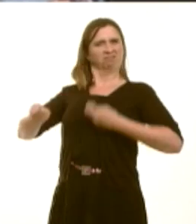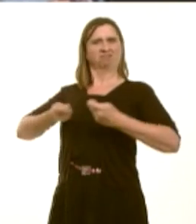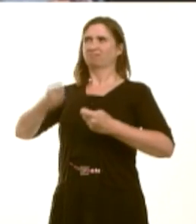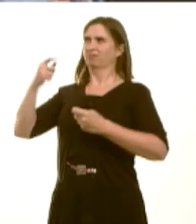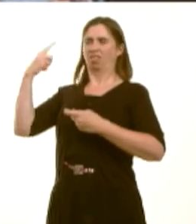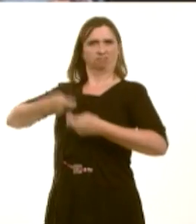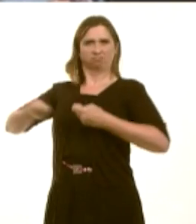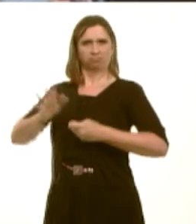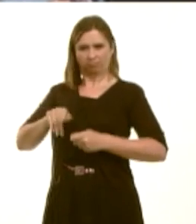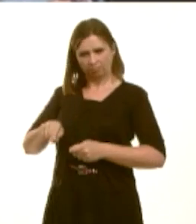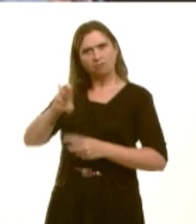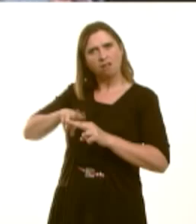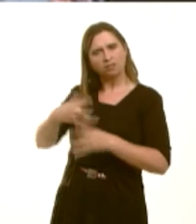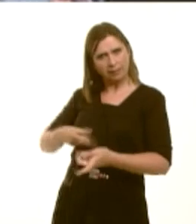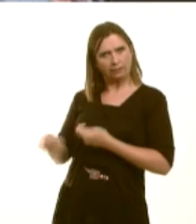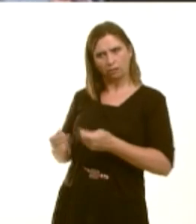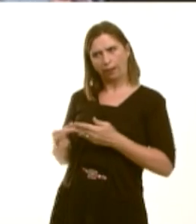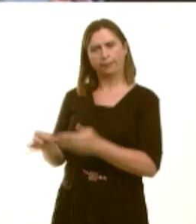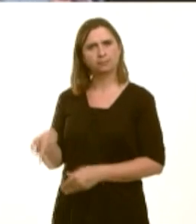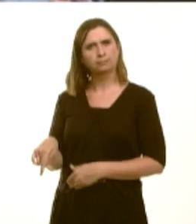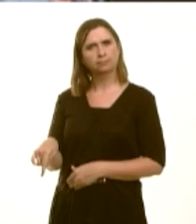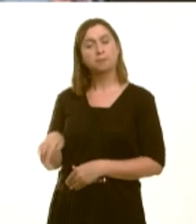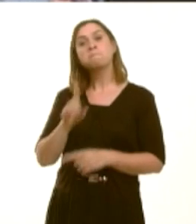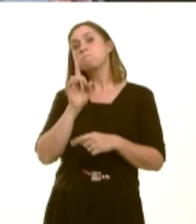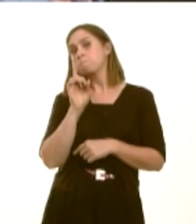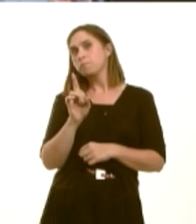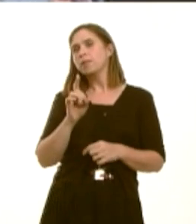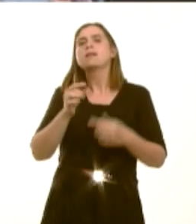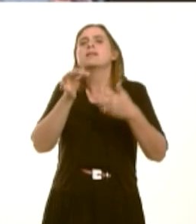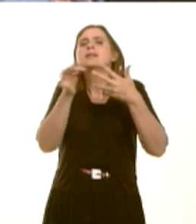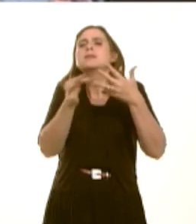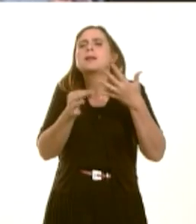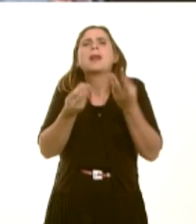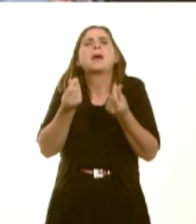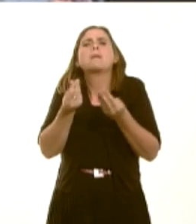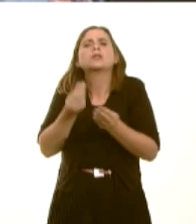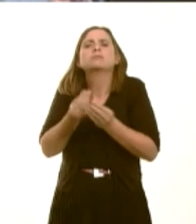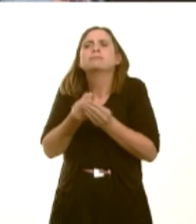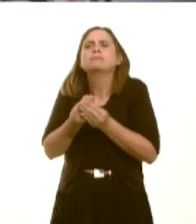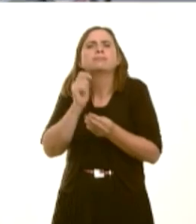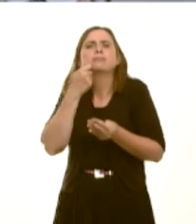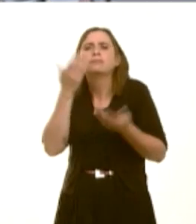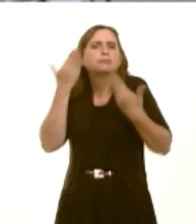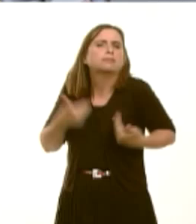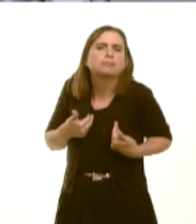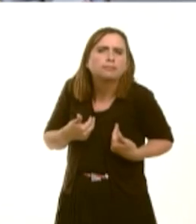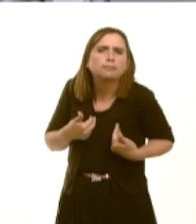of city deals with the Secretary of State. What we donít have is detail. We donít know how much money is involved. We donít know what contributions will be sought from Welsh